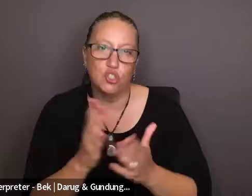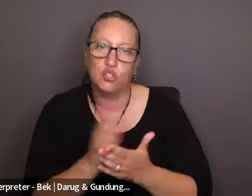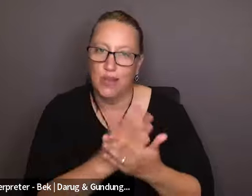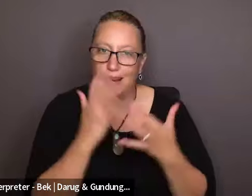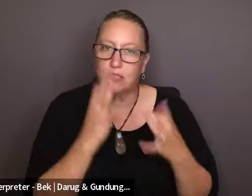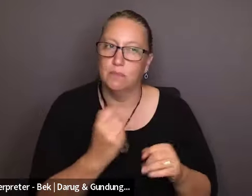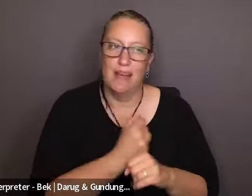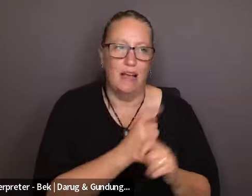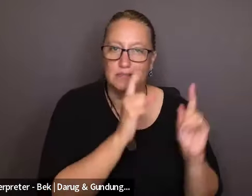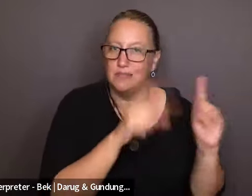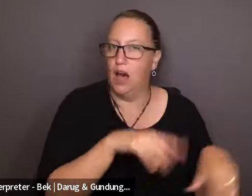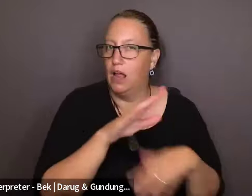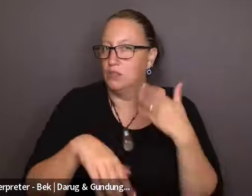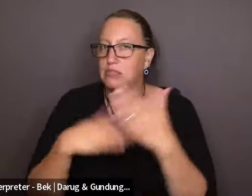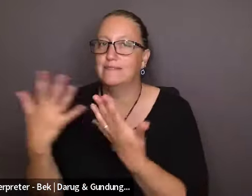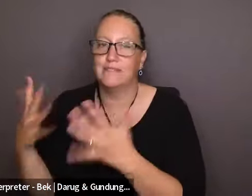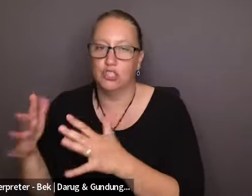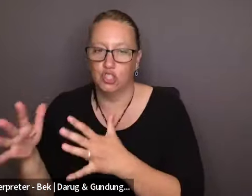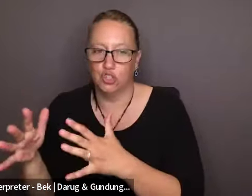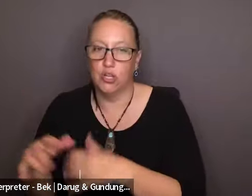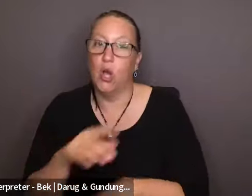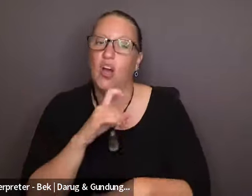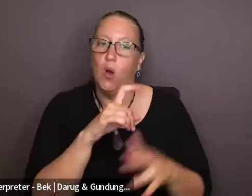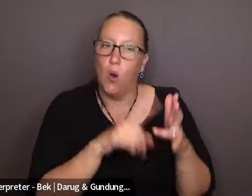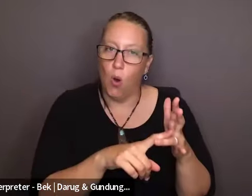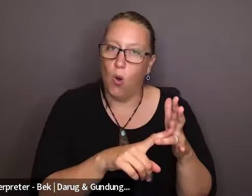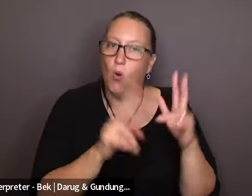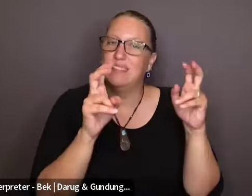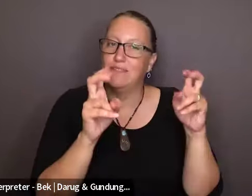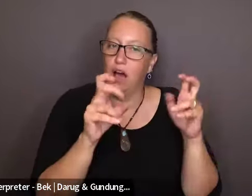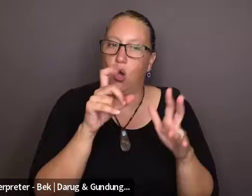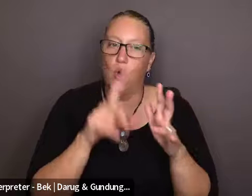knowledge is valued. Next up, co-design also means